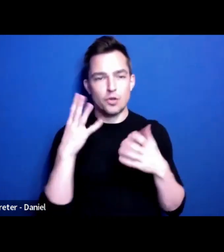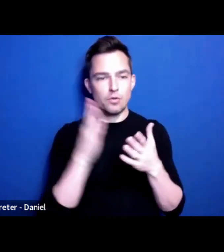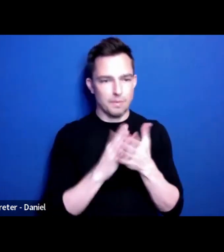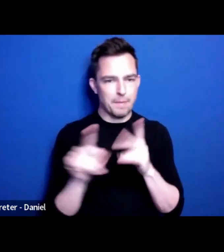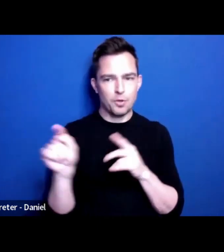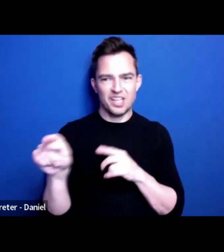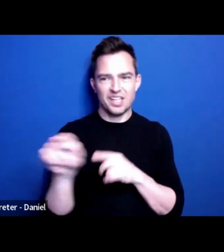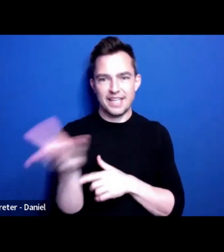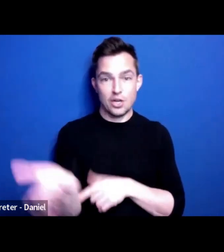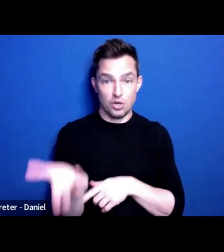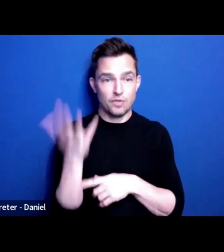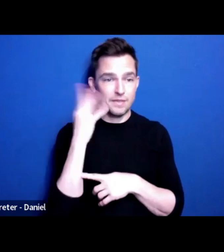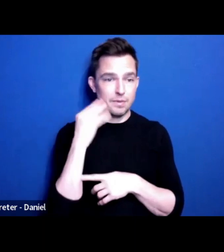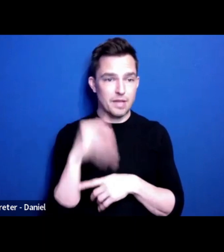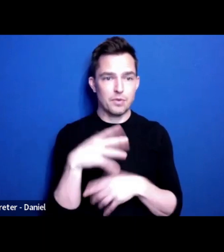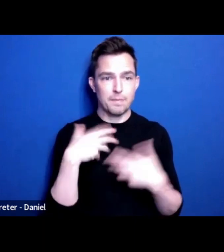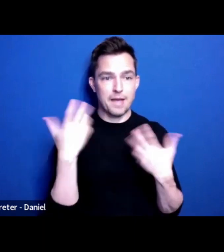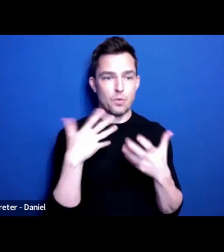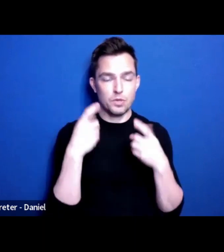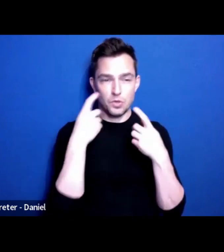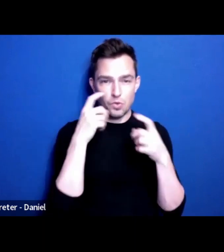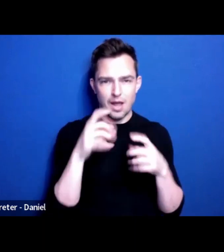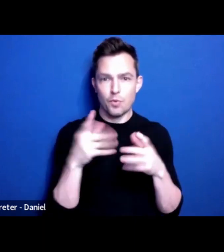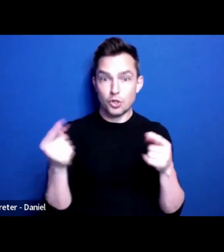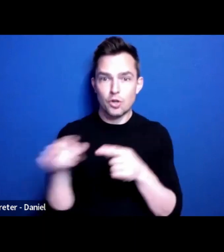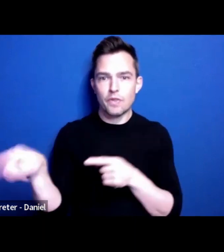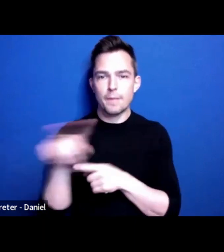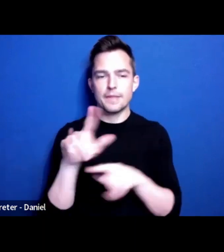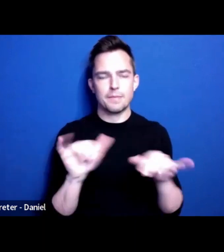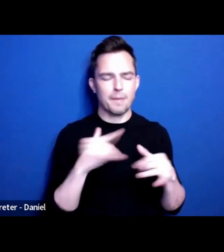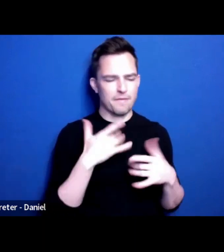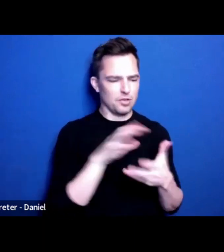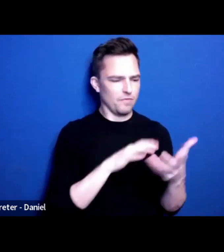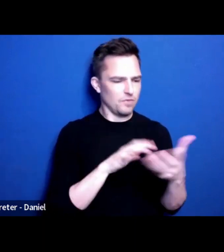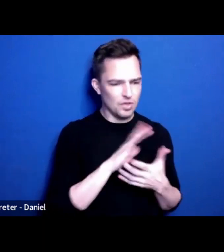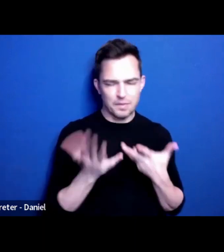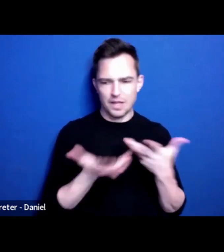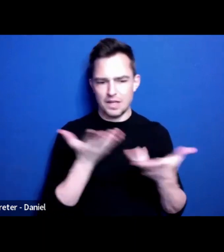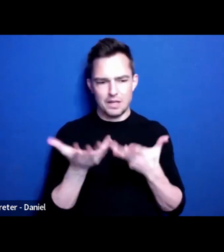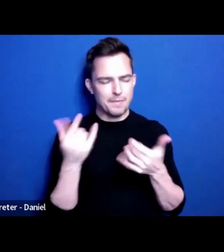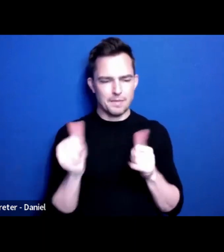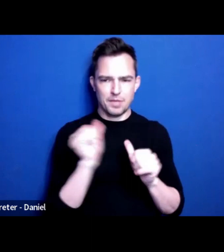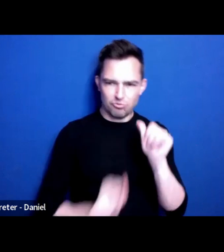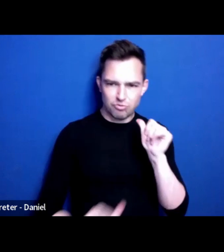I was so mad, I was crying because I wanted to hurt him. But at the same time, I was confused. And I'm like, maybe something is drastically wrong. And I'm not getting it. Like,